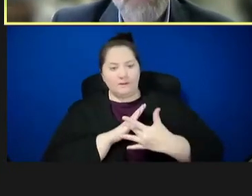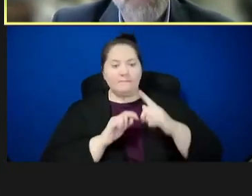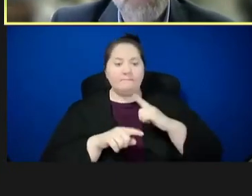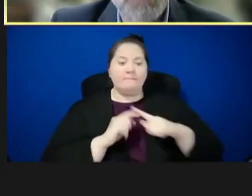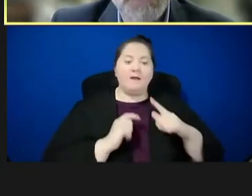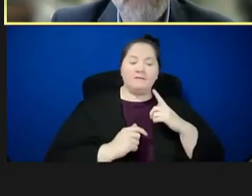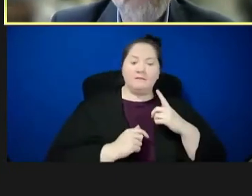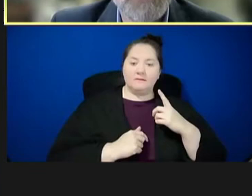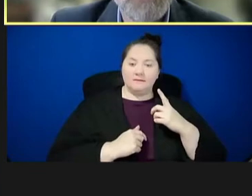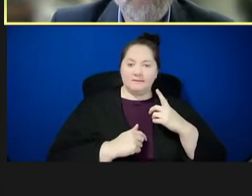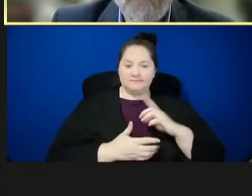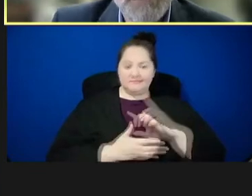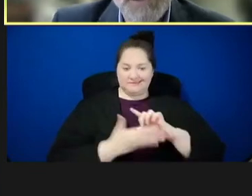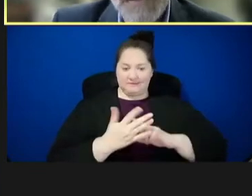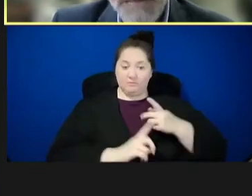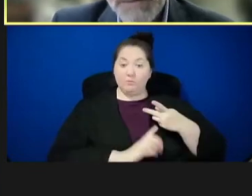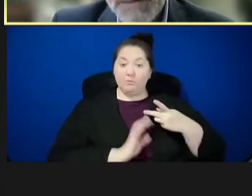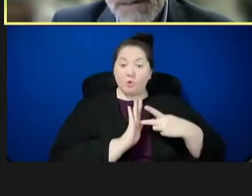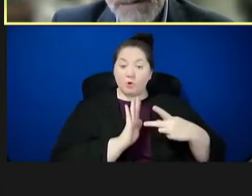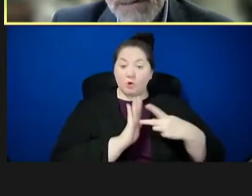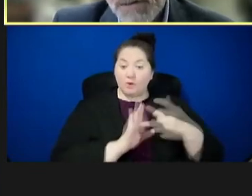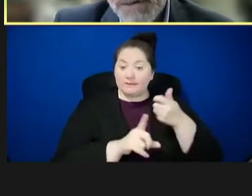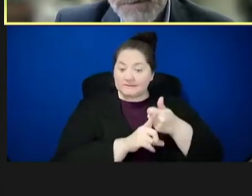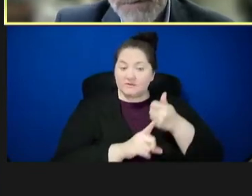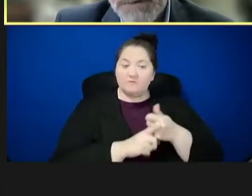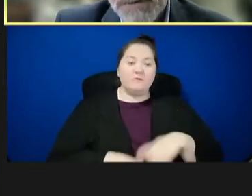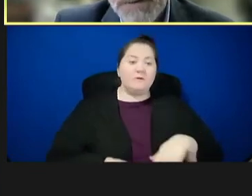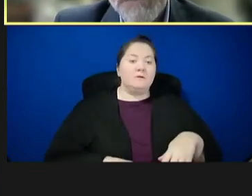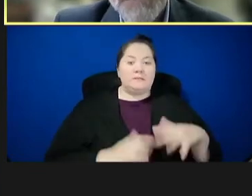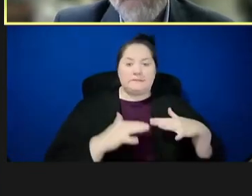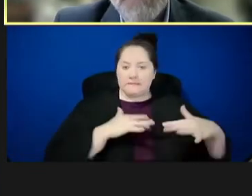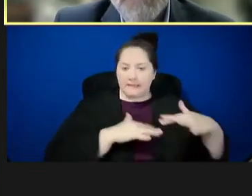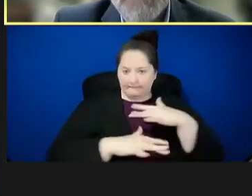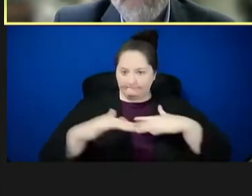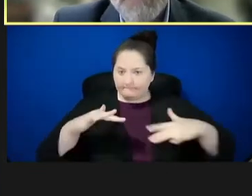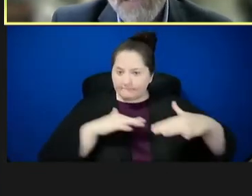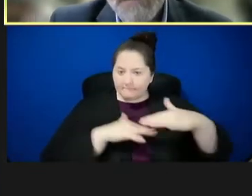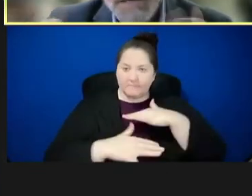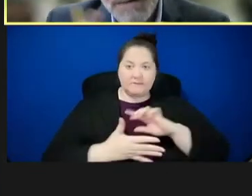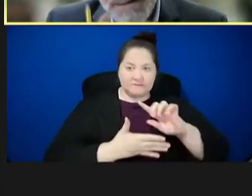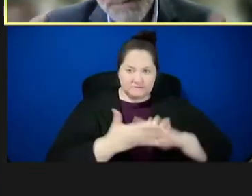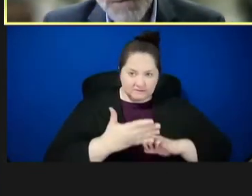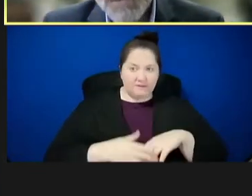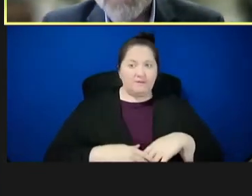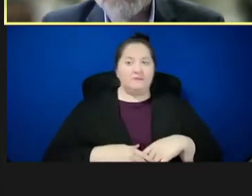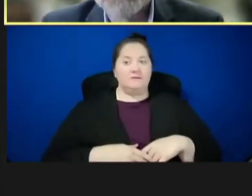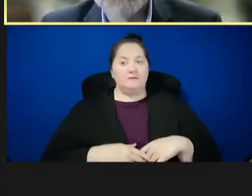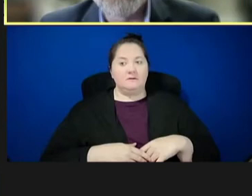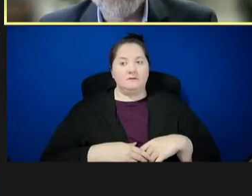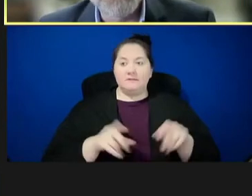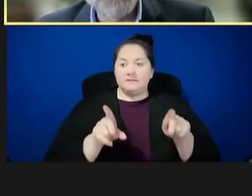the protocol itself. It was a dynamic design starting with in the same protocol, starting